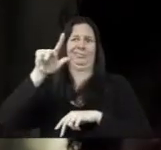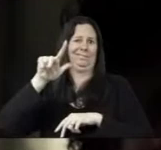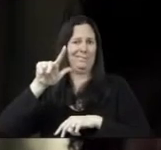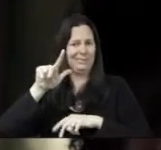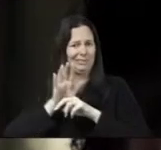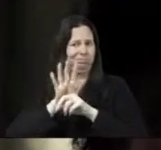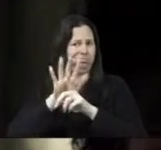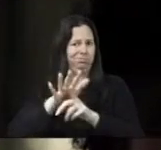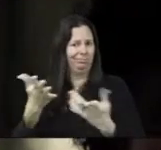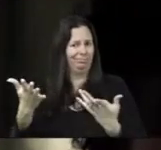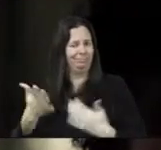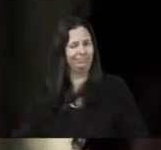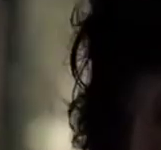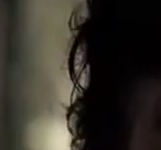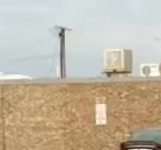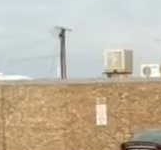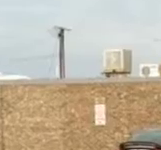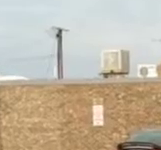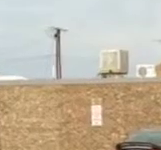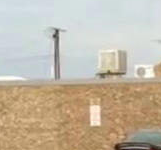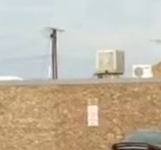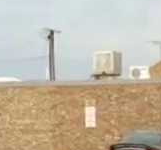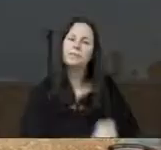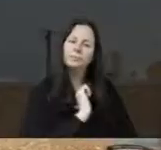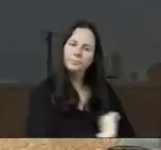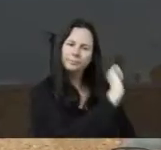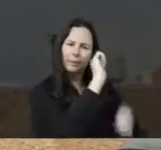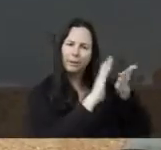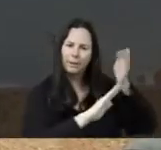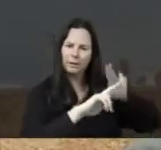And his dad's pushing 70 now. Their parents' story